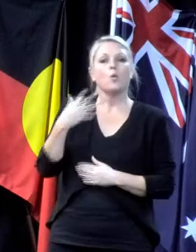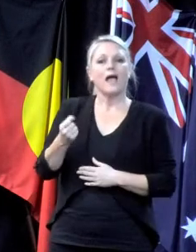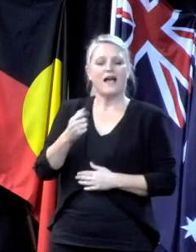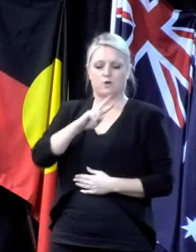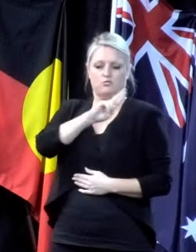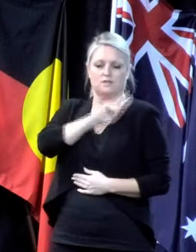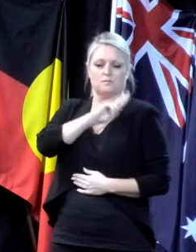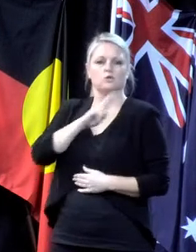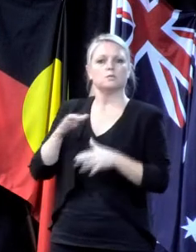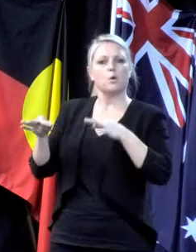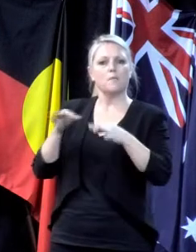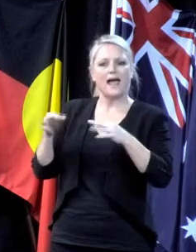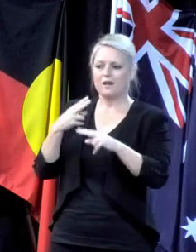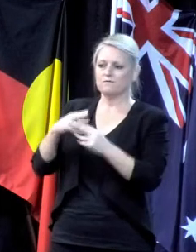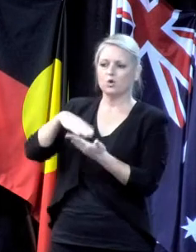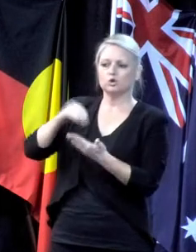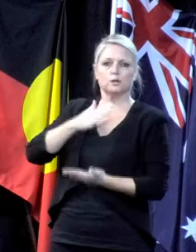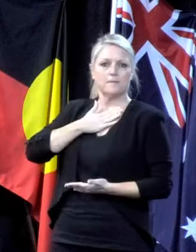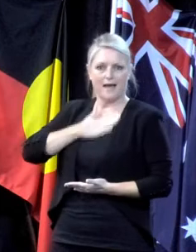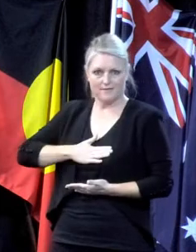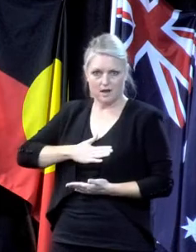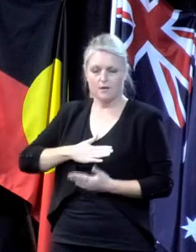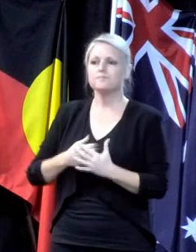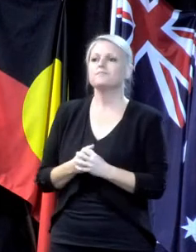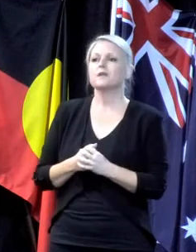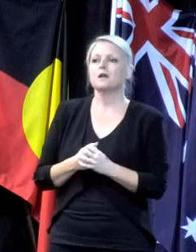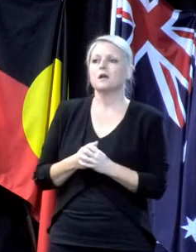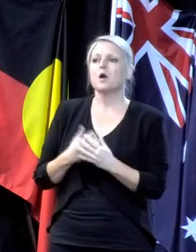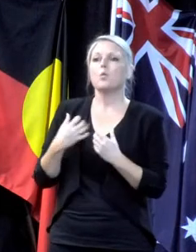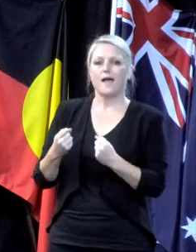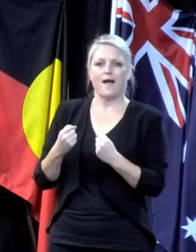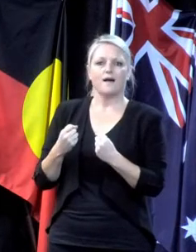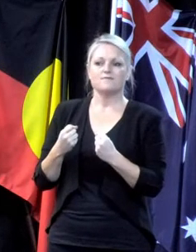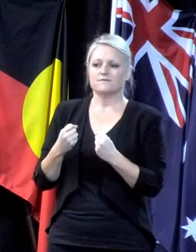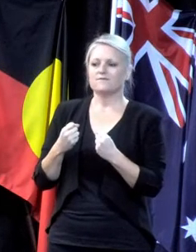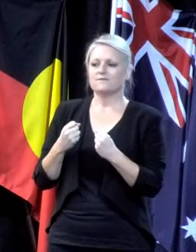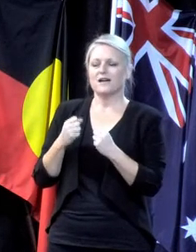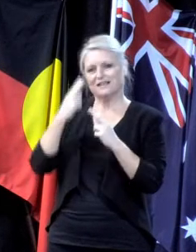And we have a level, as well, and we have wraparound support.